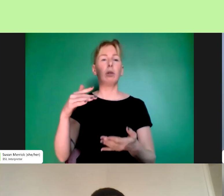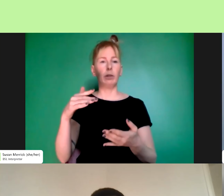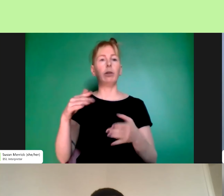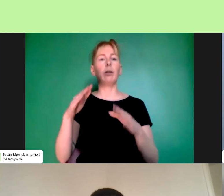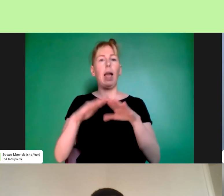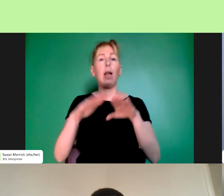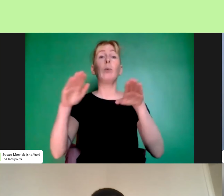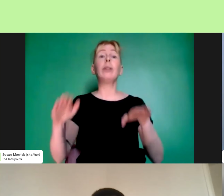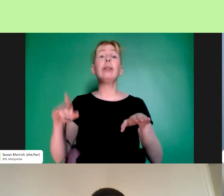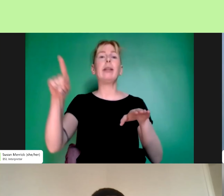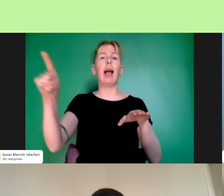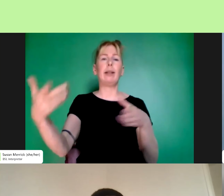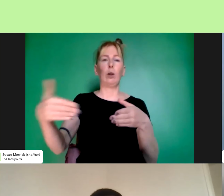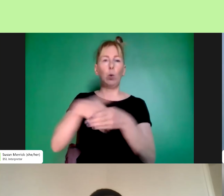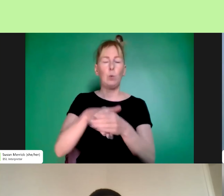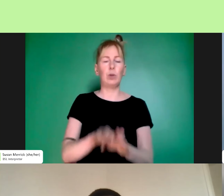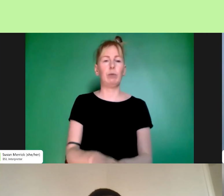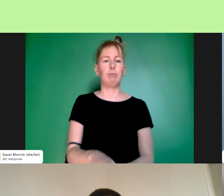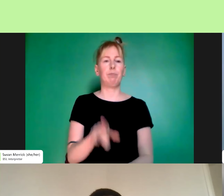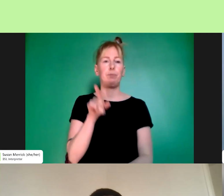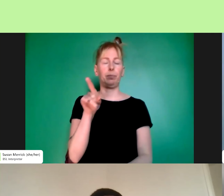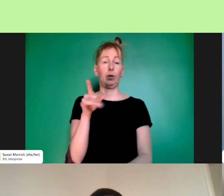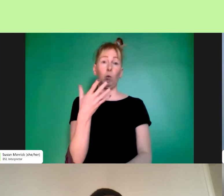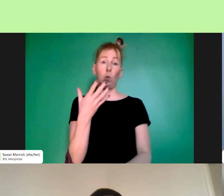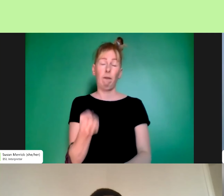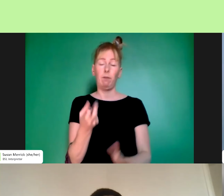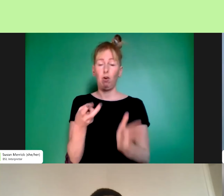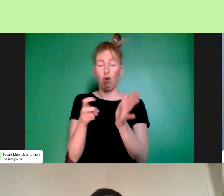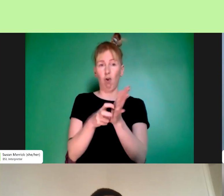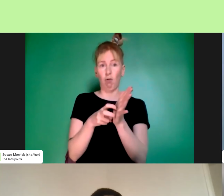University. So it's a contract signed between the Centre for Equity and Inclusion and